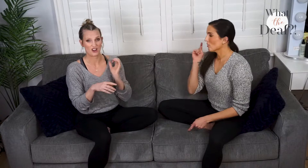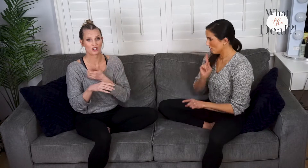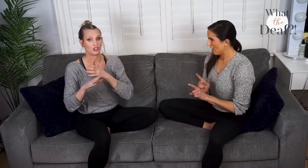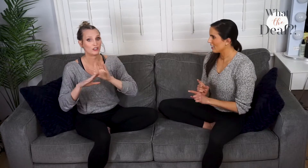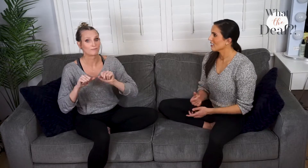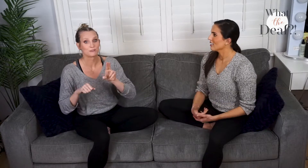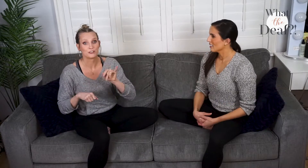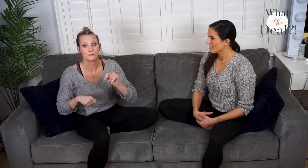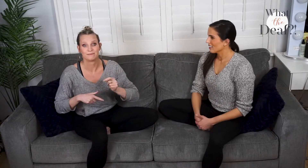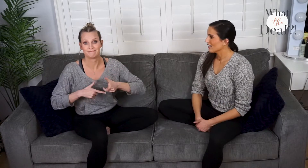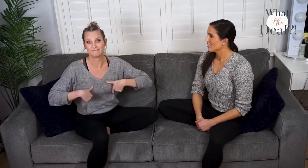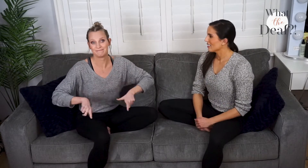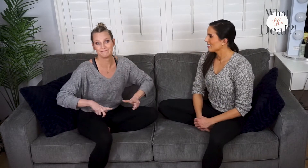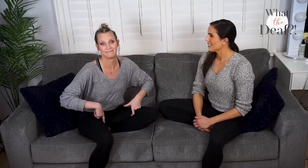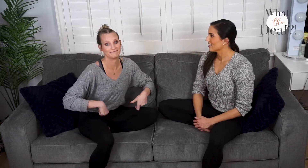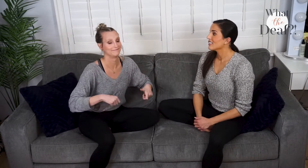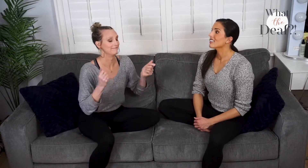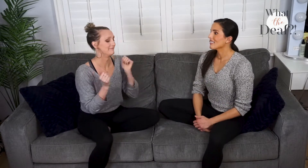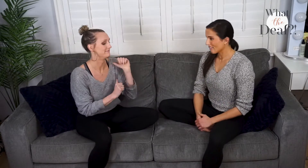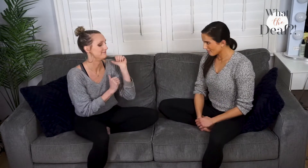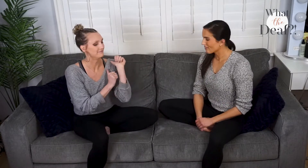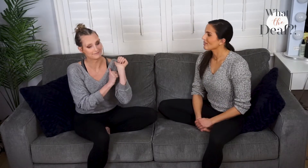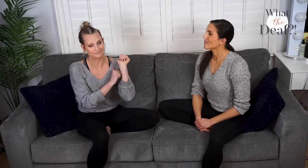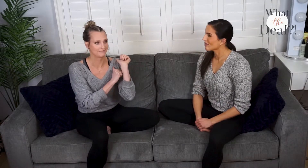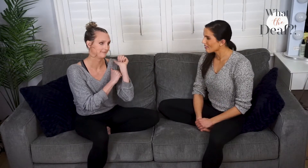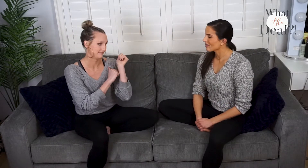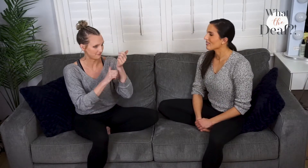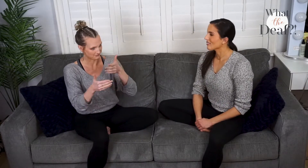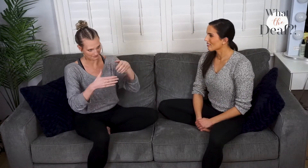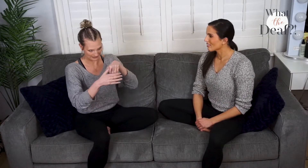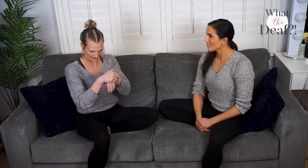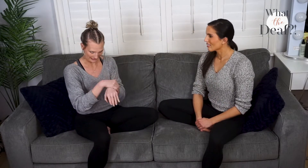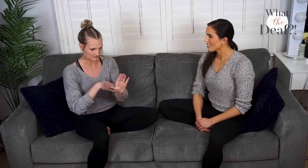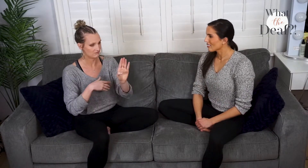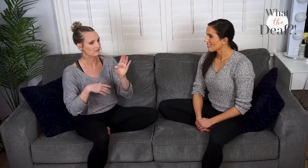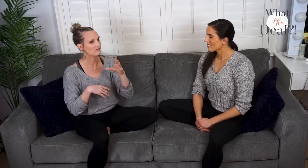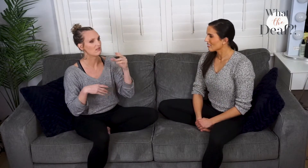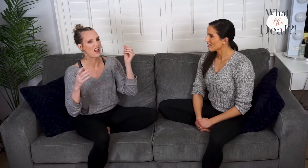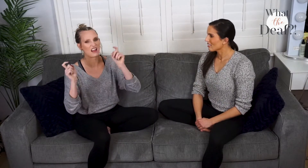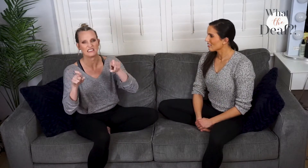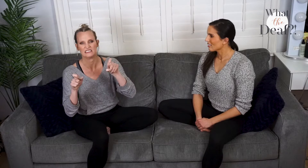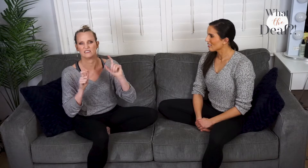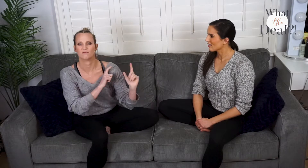Yeah. - Right. We were in our swimsuits and we got back